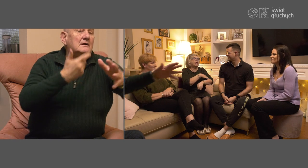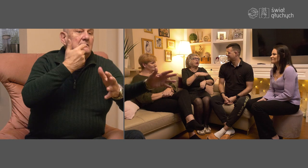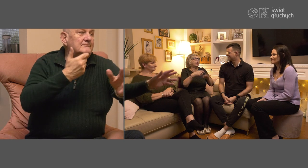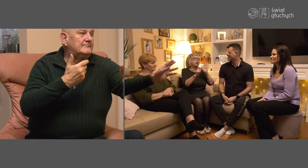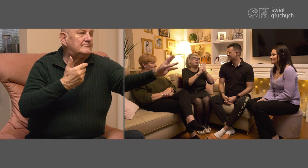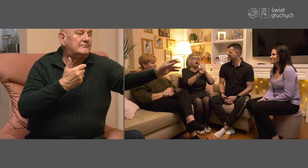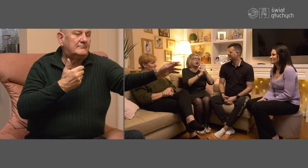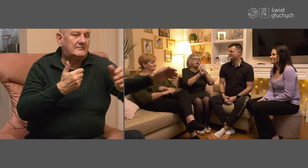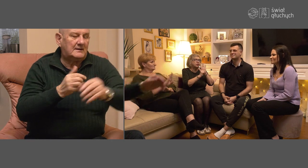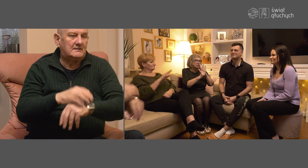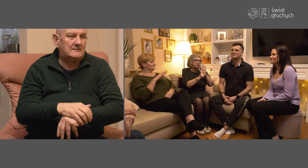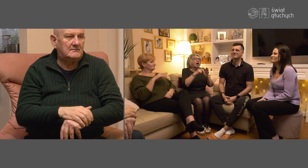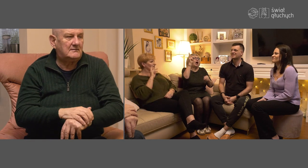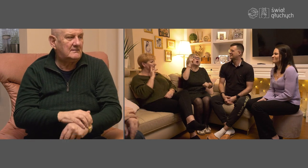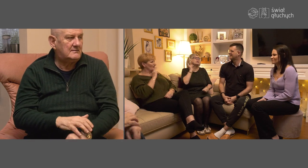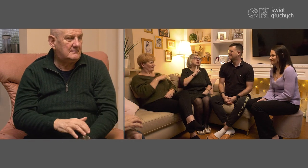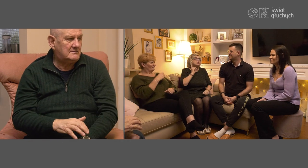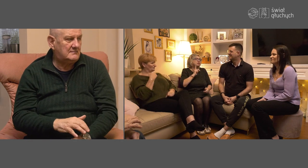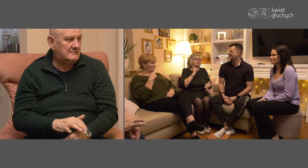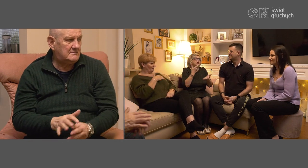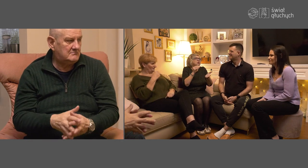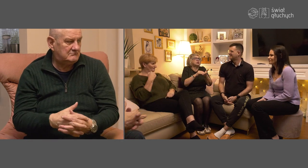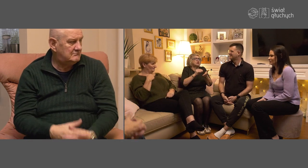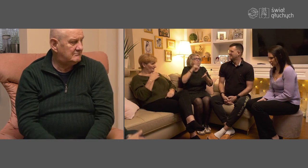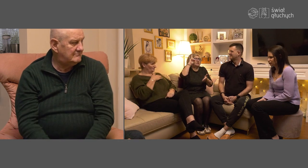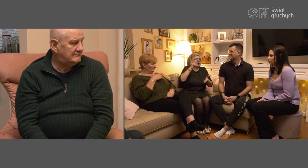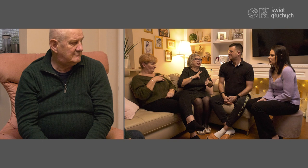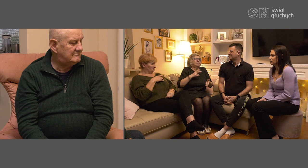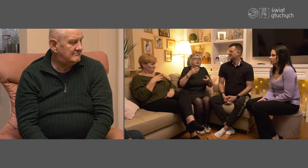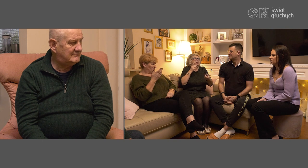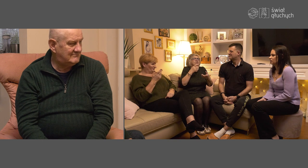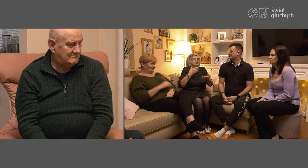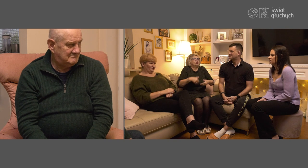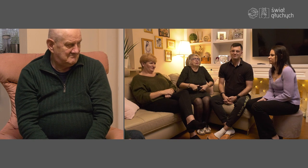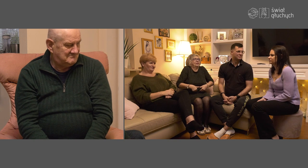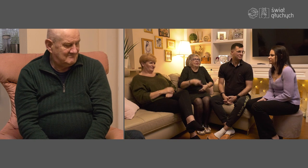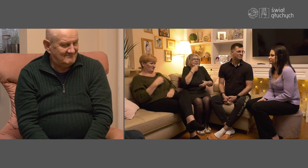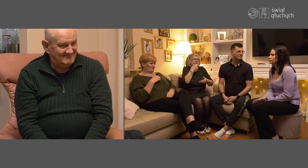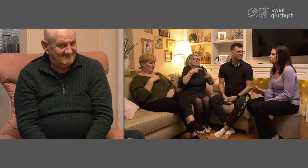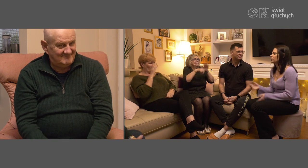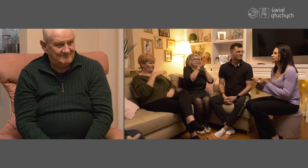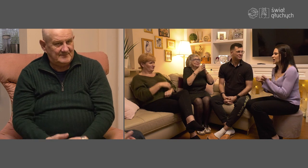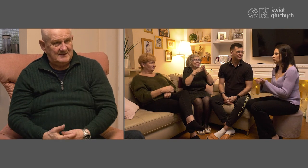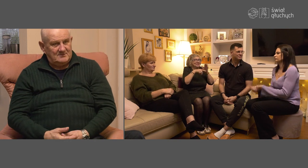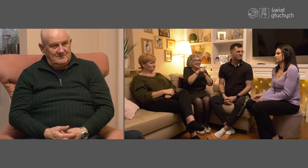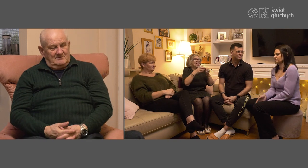[Grażyna]: He went to elementary school in Radom, then in Przemyśl he was in a boarding school, unaccustomed to it. He would go hungry, because the food was different, so he would run away from school and go home.